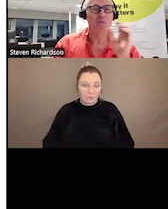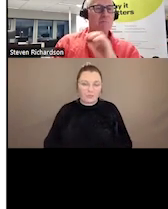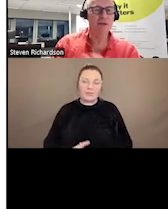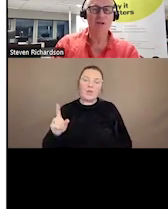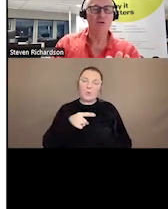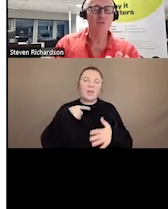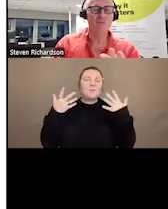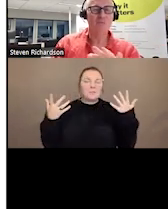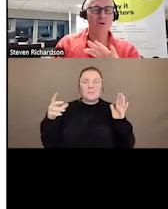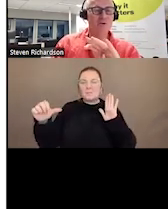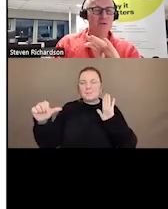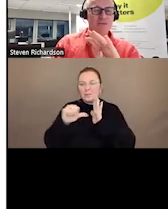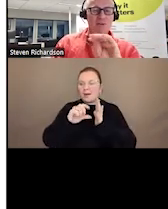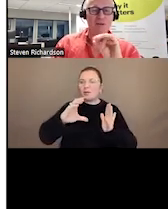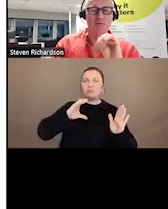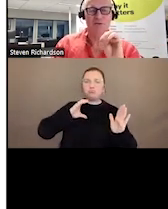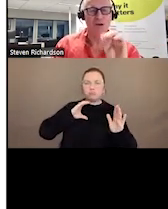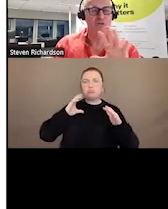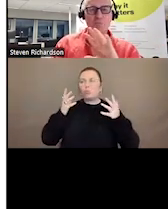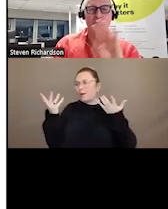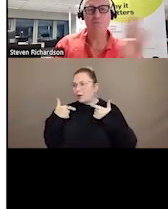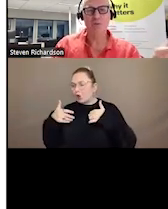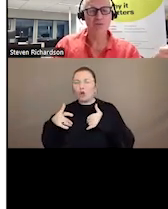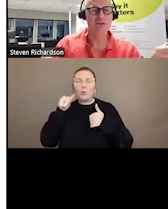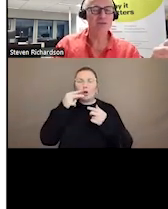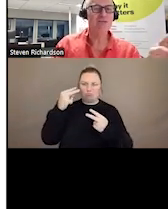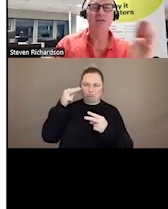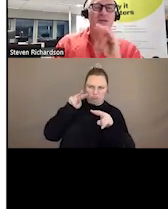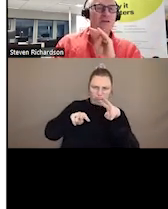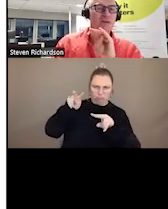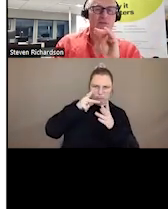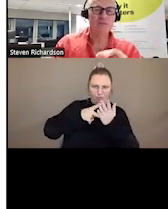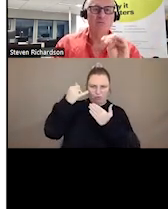where the money goes. We are not necessarily going to judge what the project is. This is